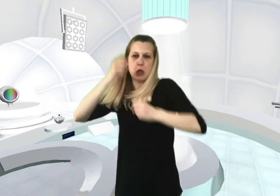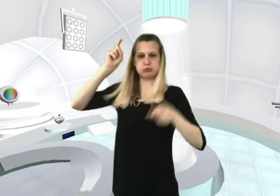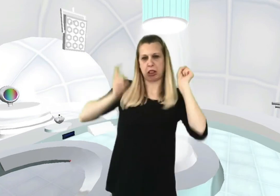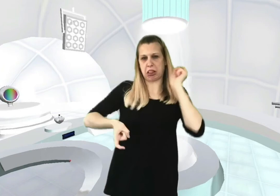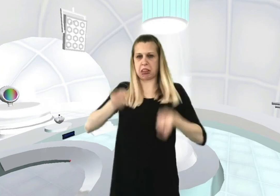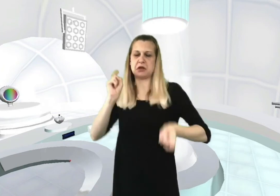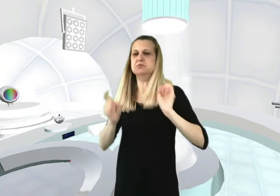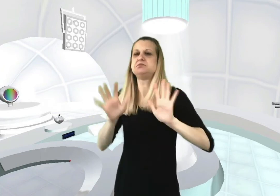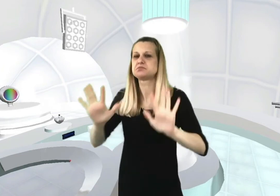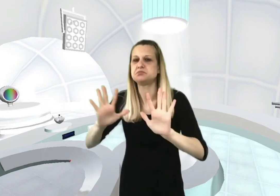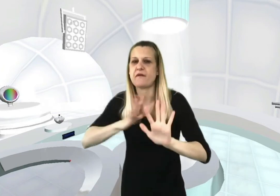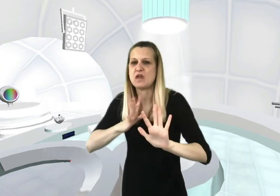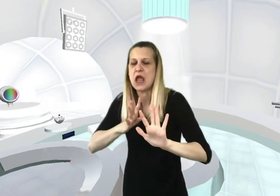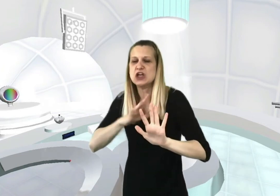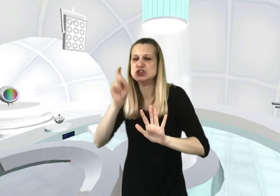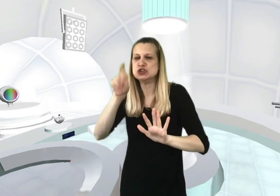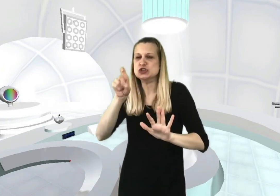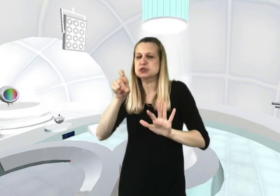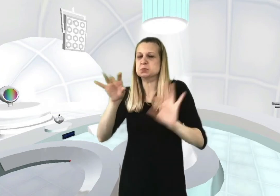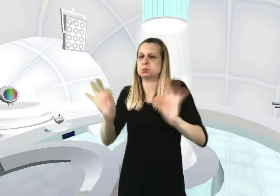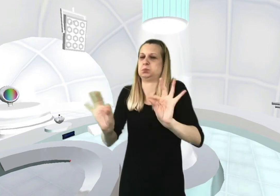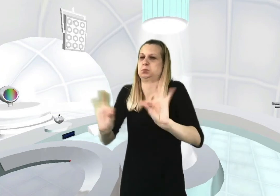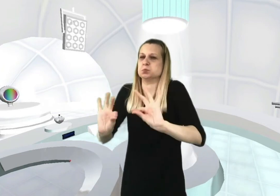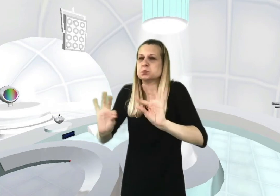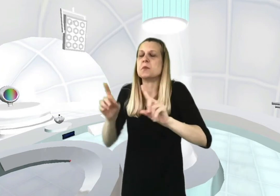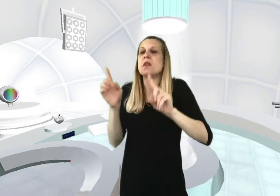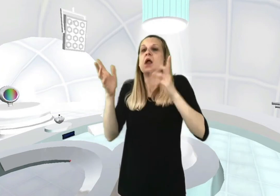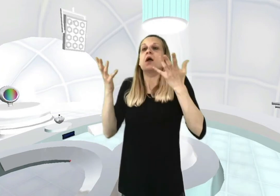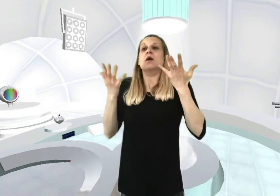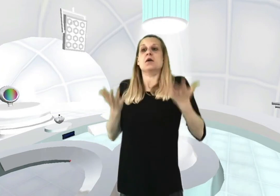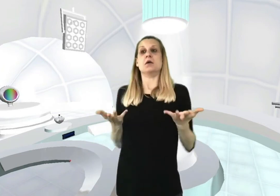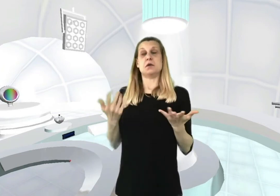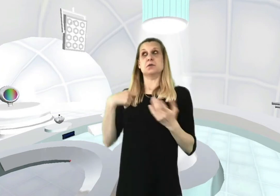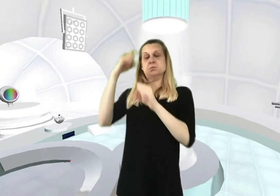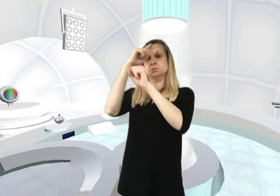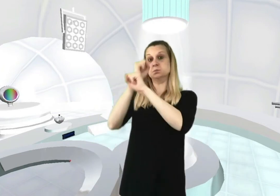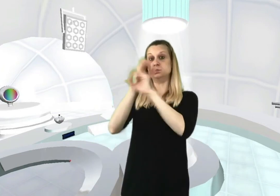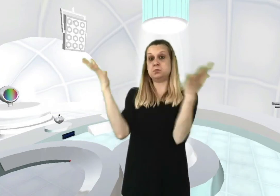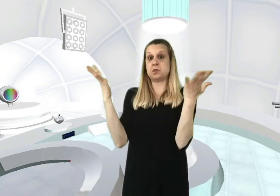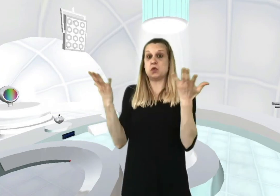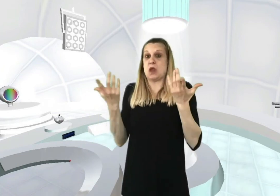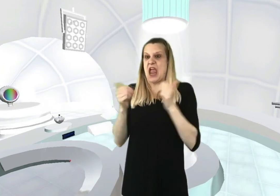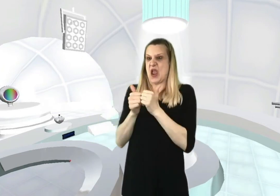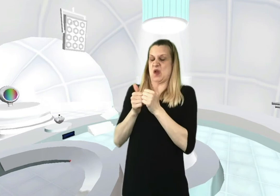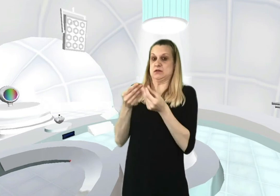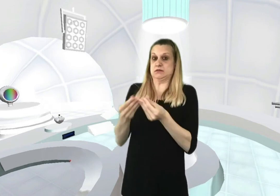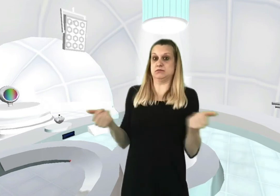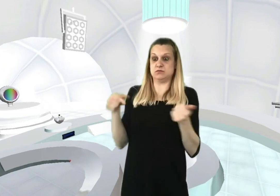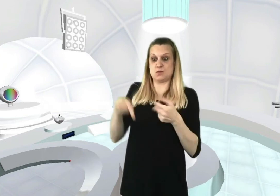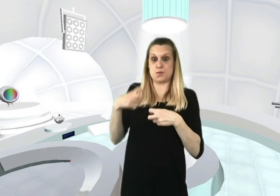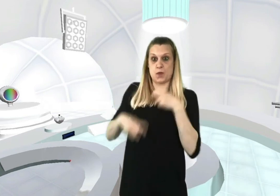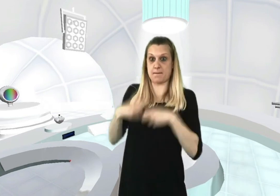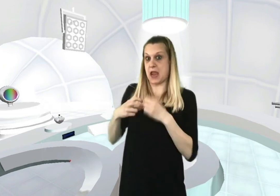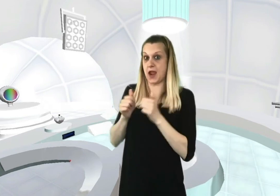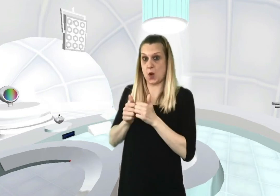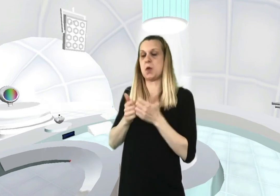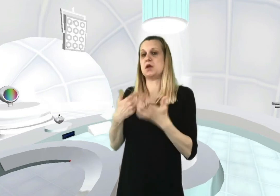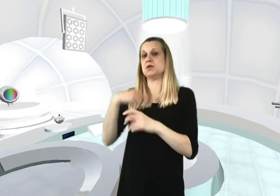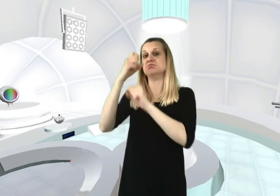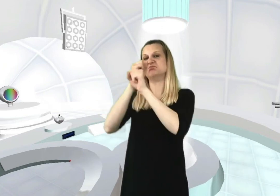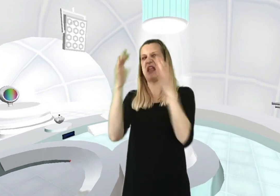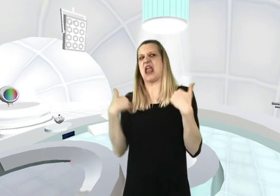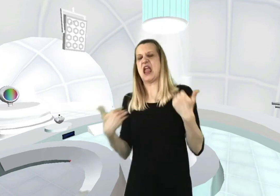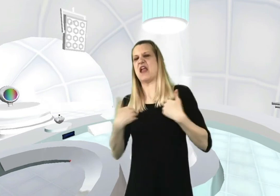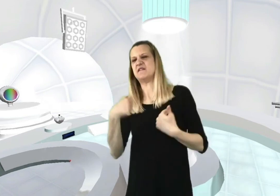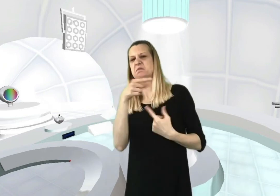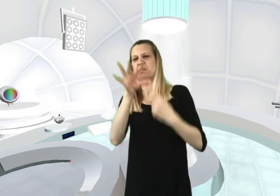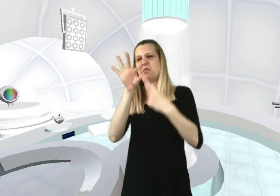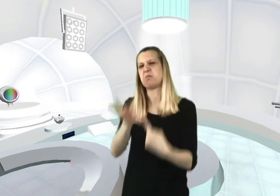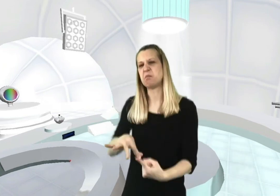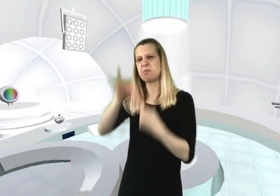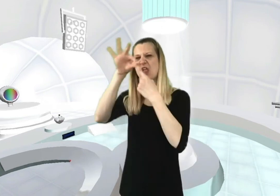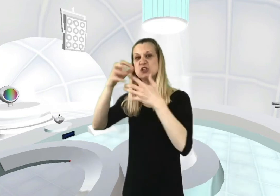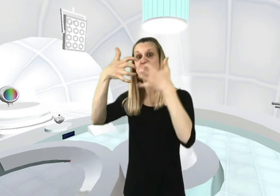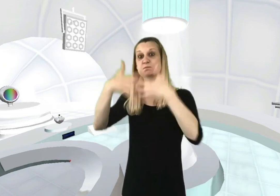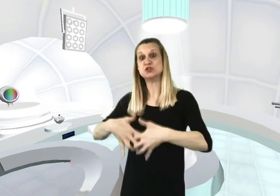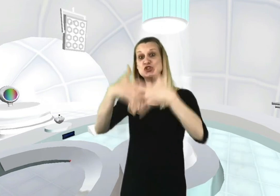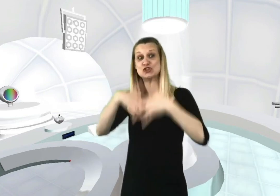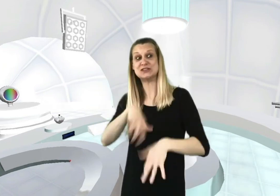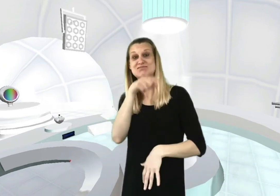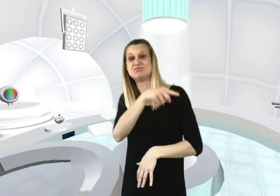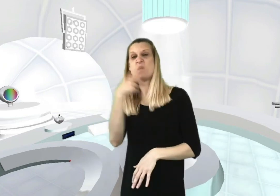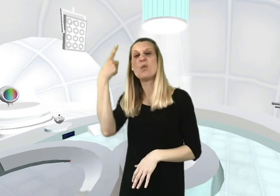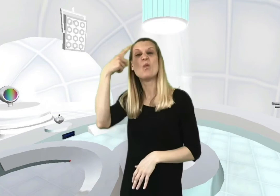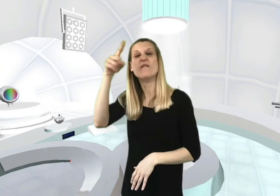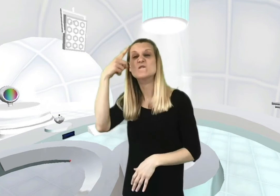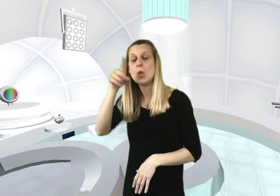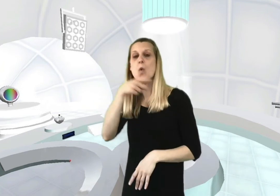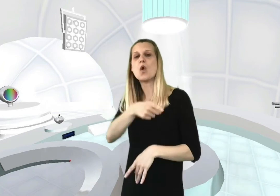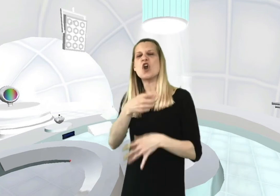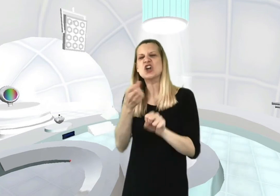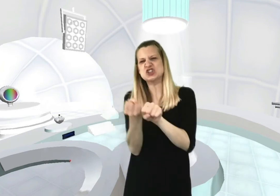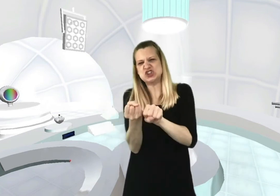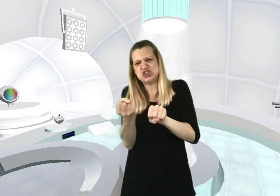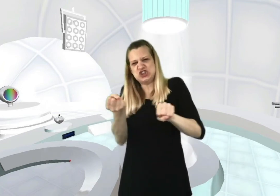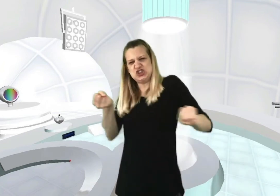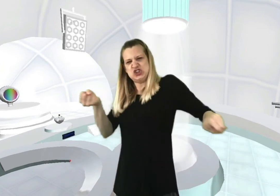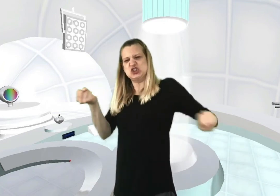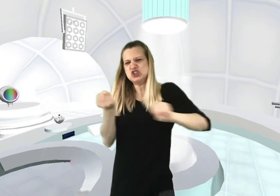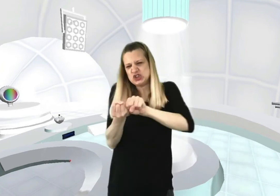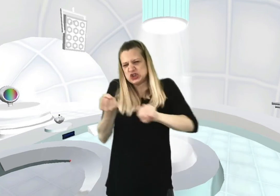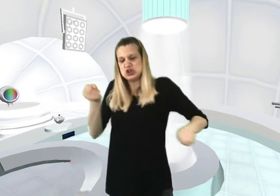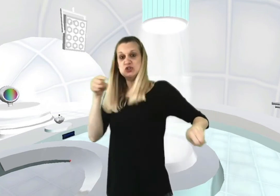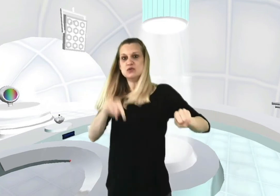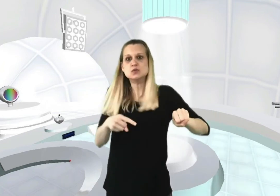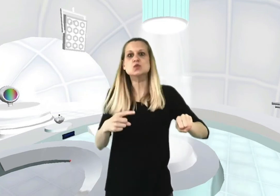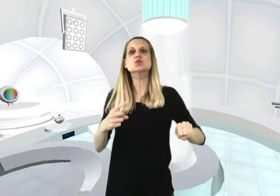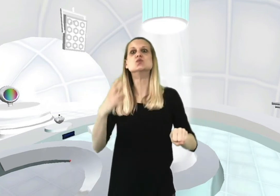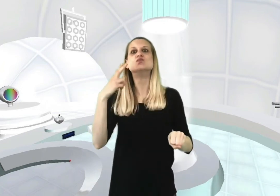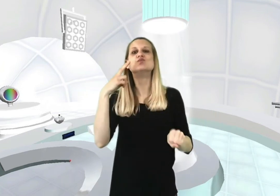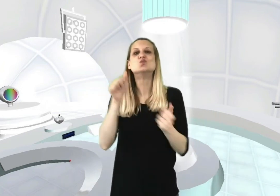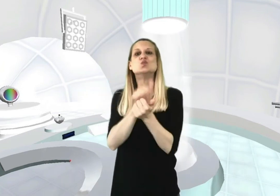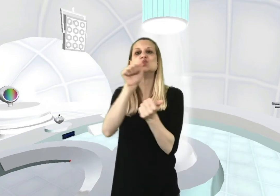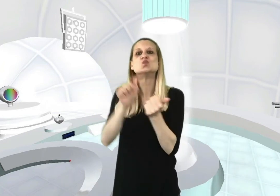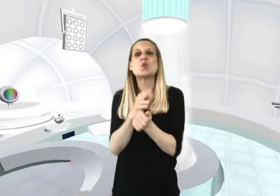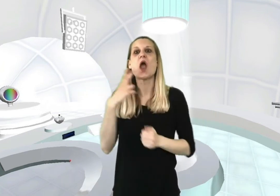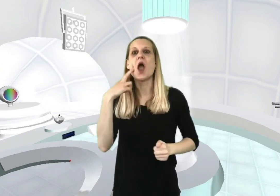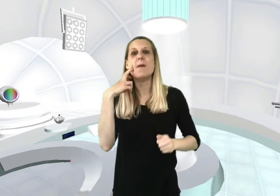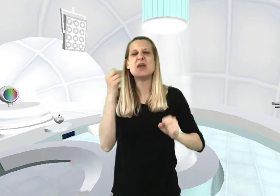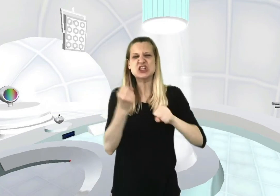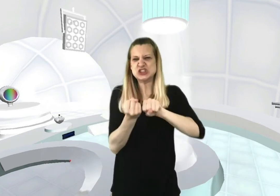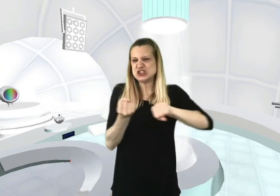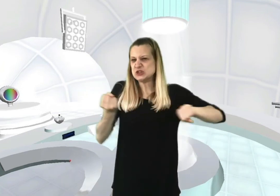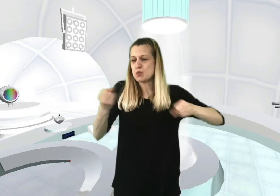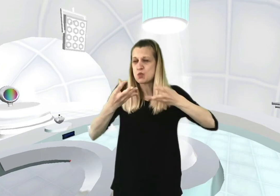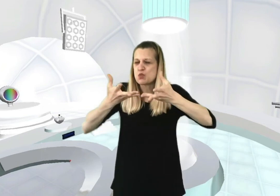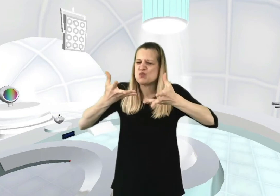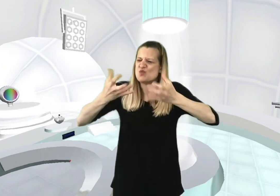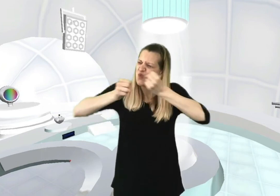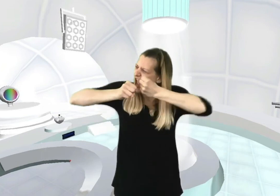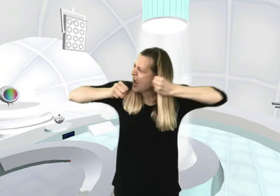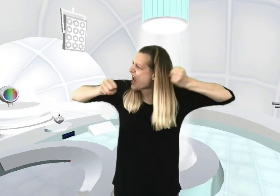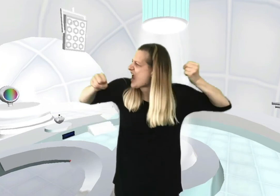They stretch like mad. So what we’ll do, we’ll put him in a special machine I have for testing the stretchiness of chewing-gum!